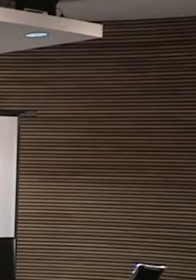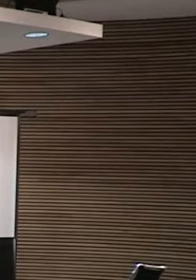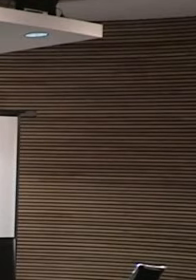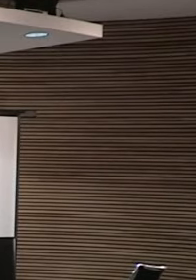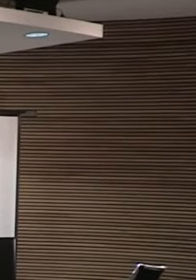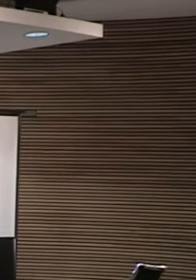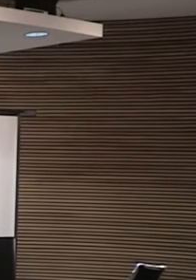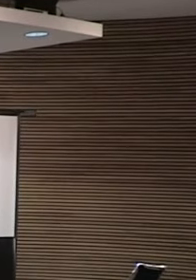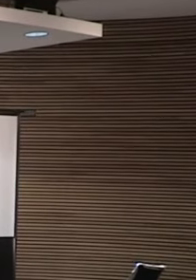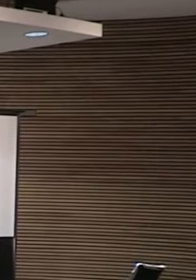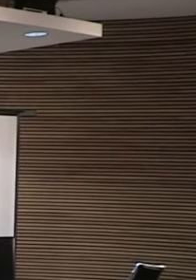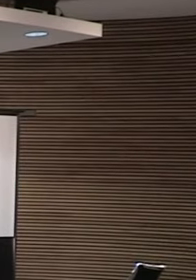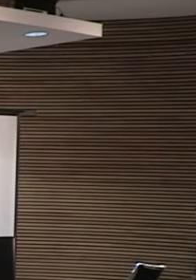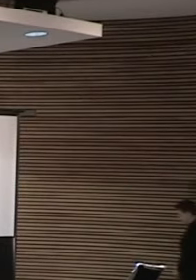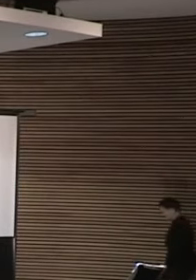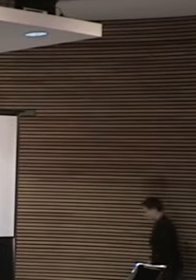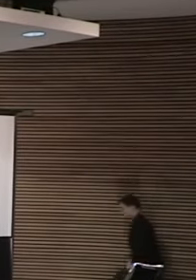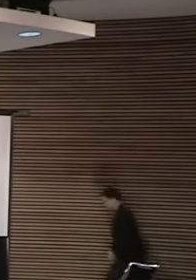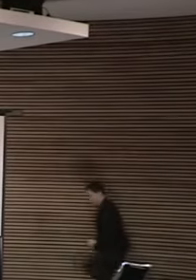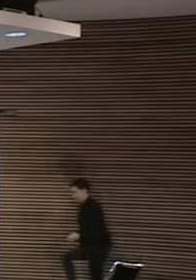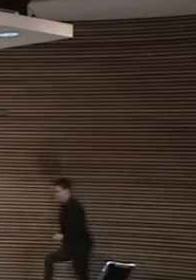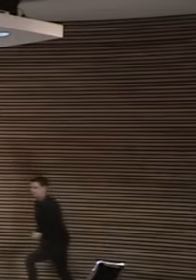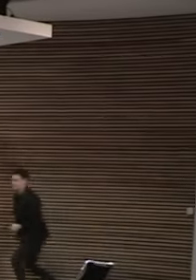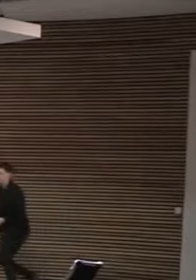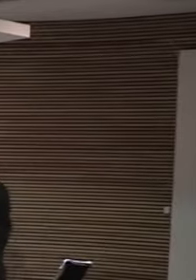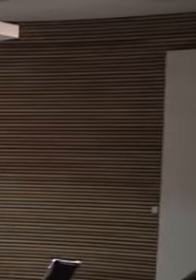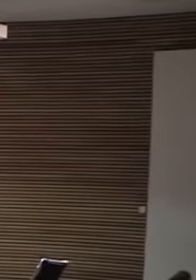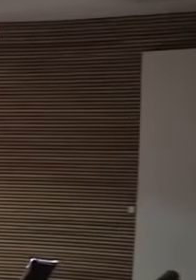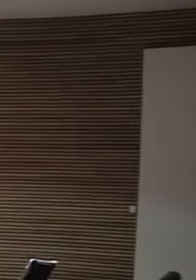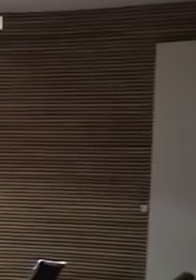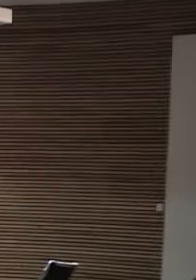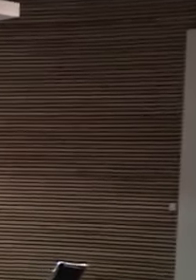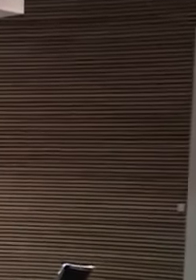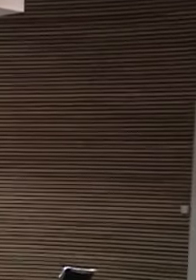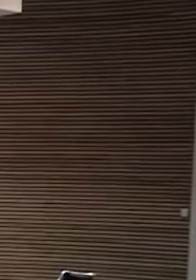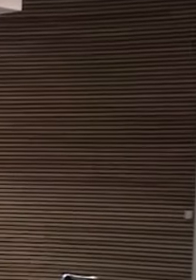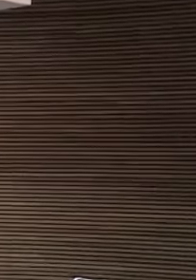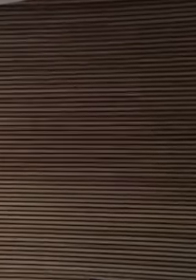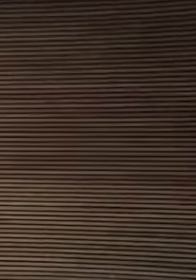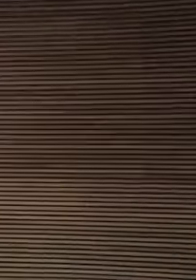70,000 over a 7-day period and we were aiming at least two-thirds of those to be in